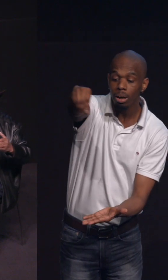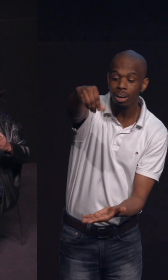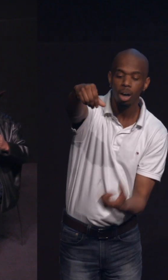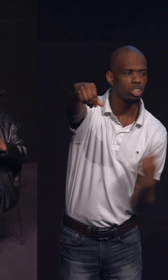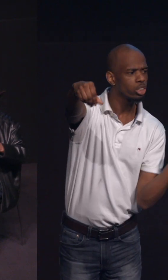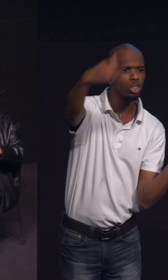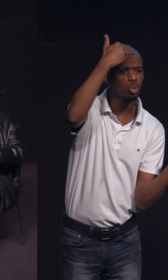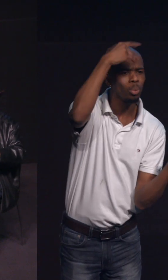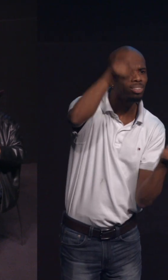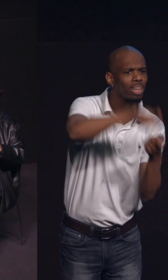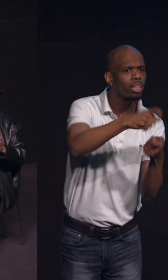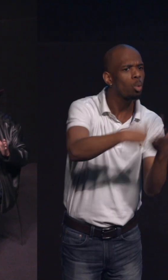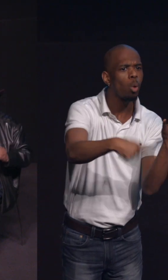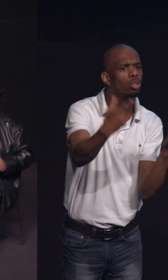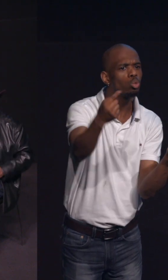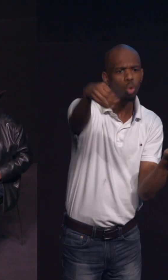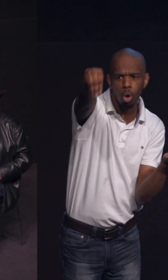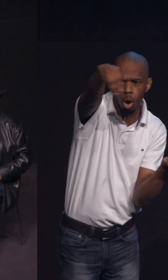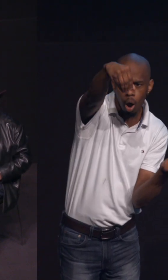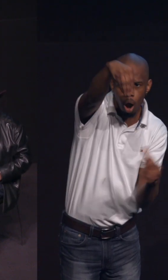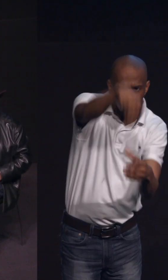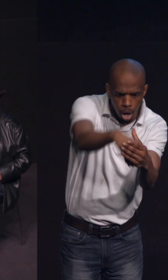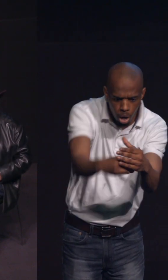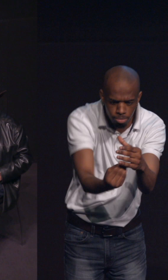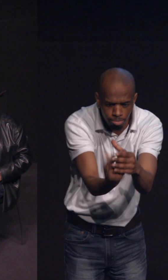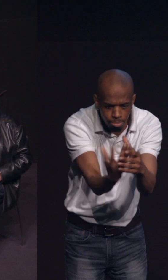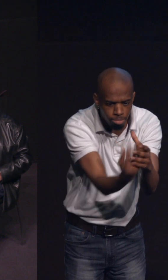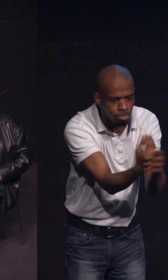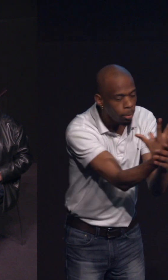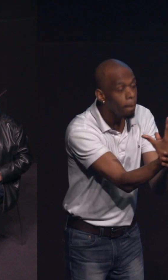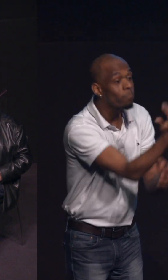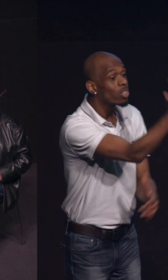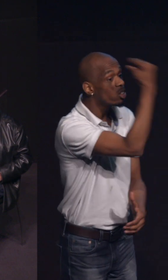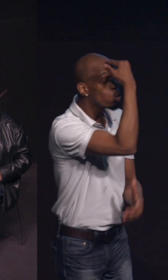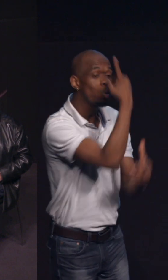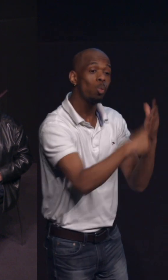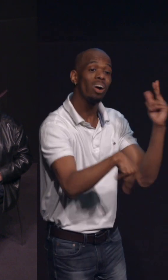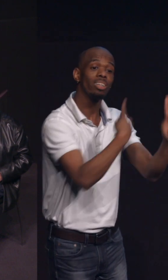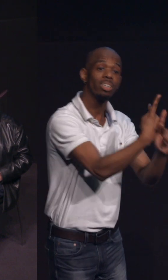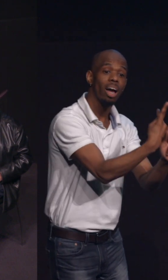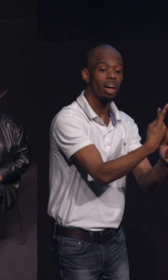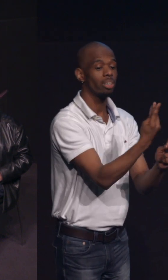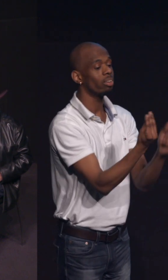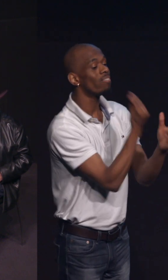People who come from those countries, they know the different crops that helps you, that kills whatever ails you.